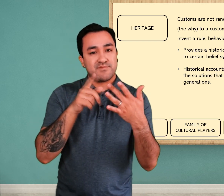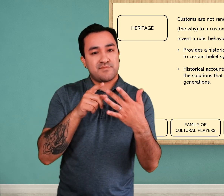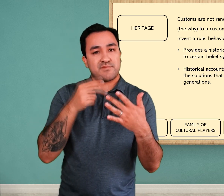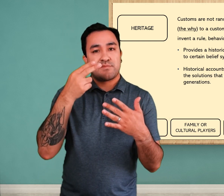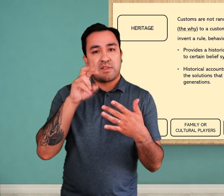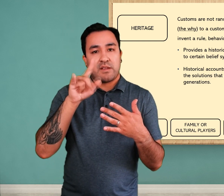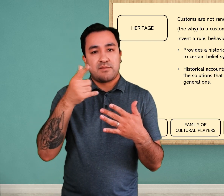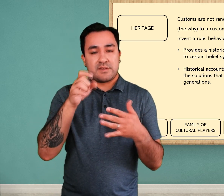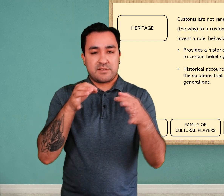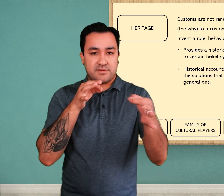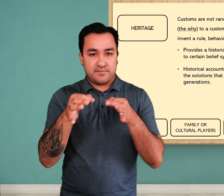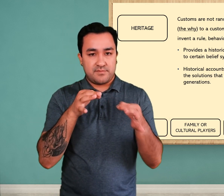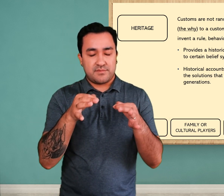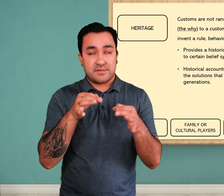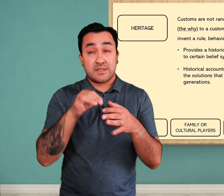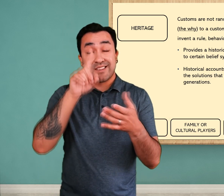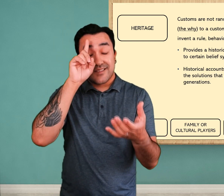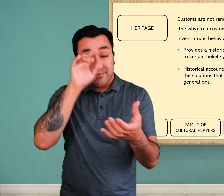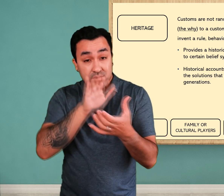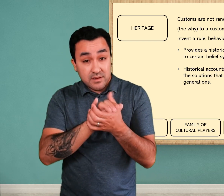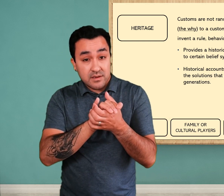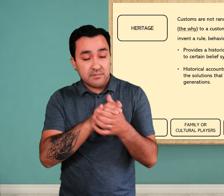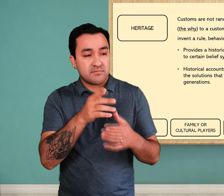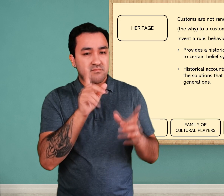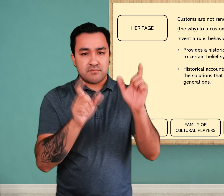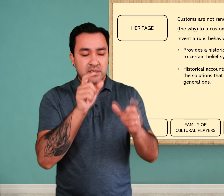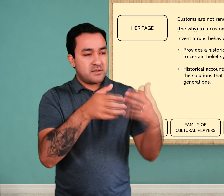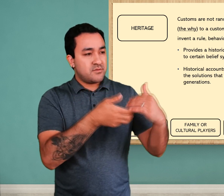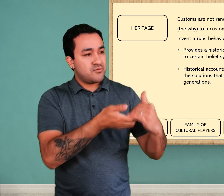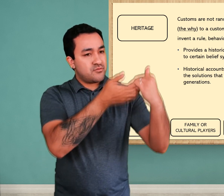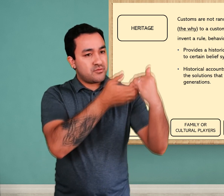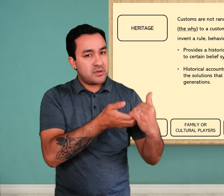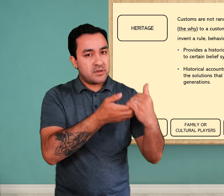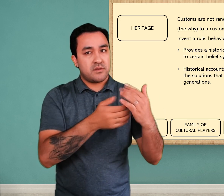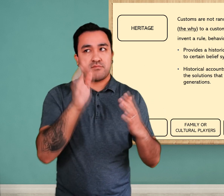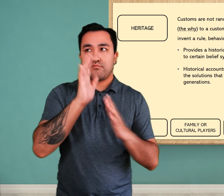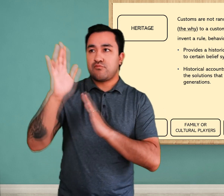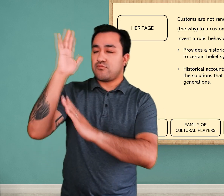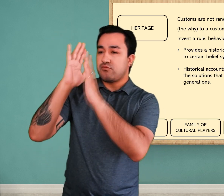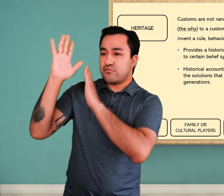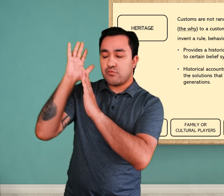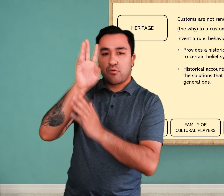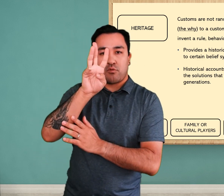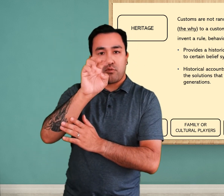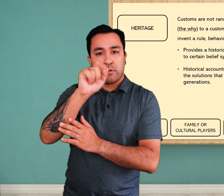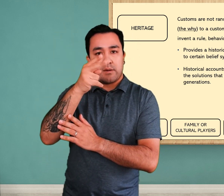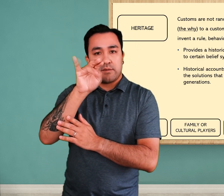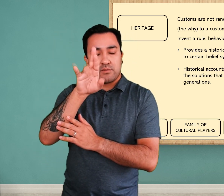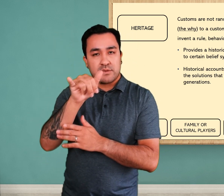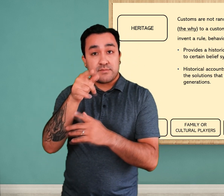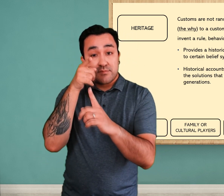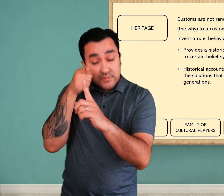It is believed the reason people shake hands is related to wearing weaponry, specifically swords.